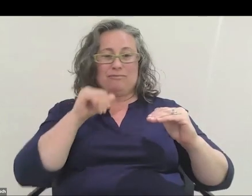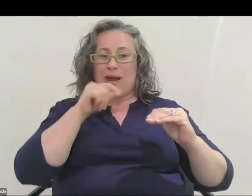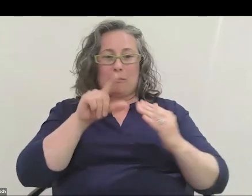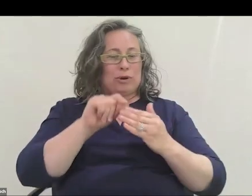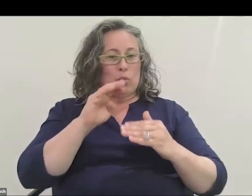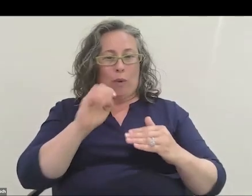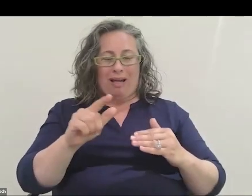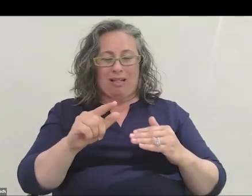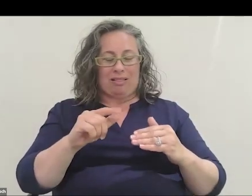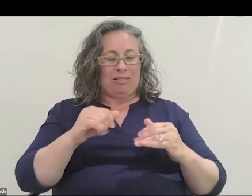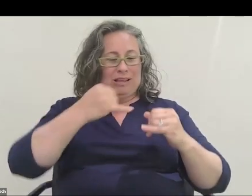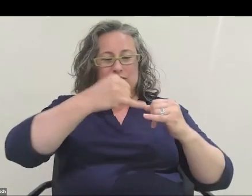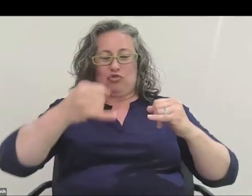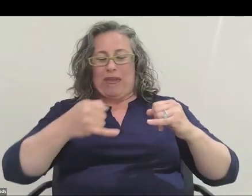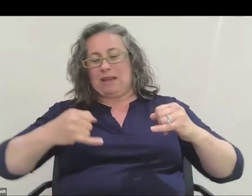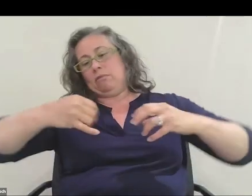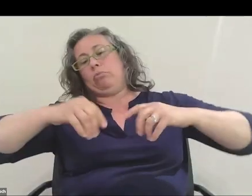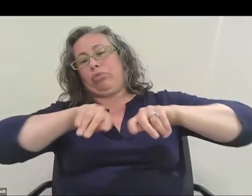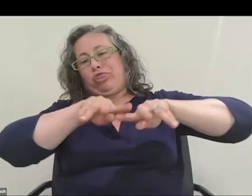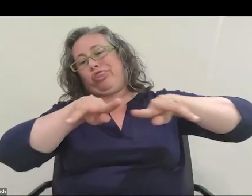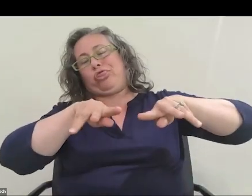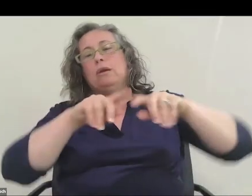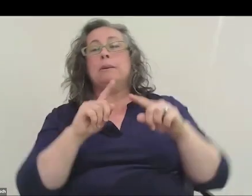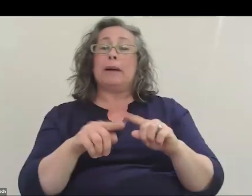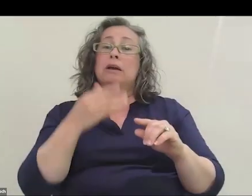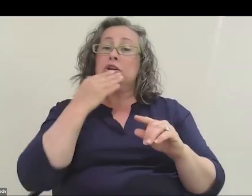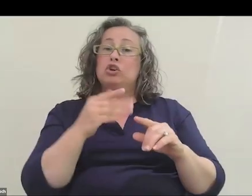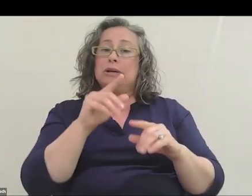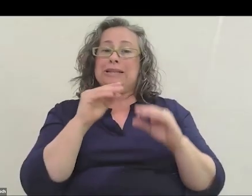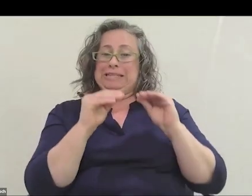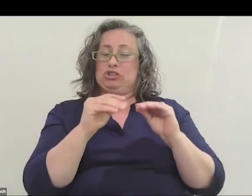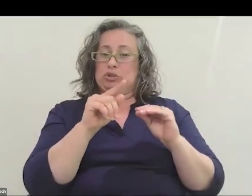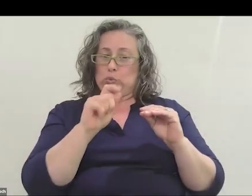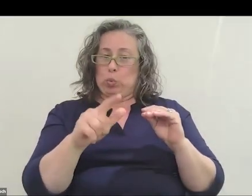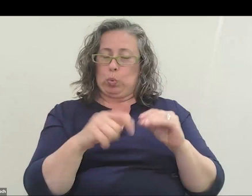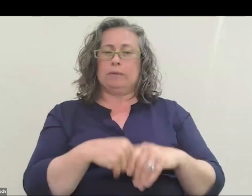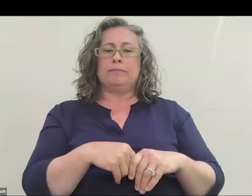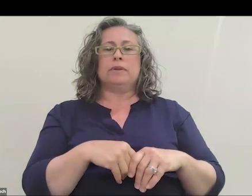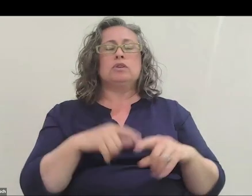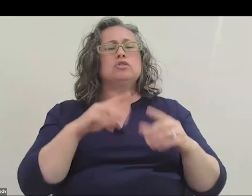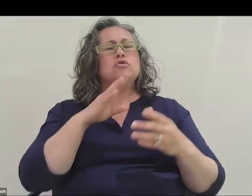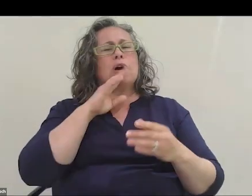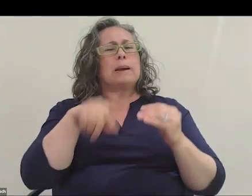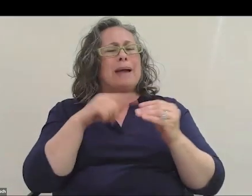are all straggling everywhere, but it's a good teaching tool. To talk about layer height in 3D printing,